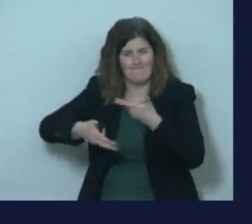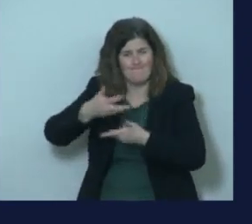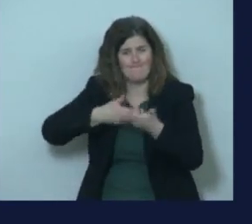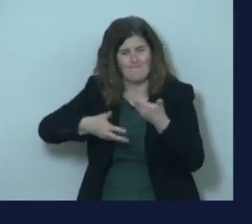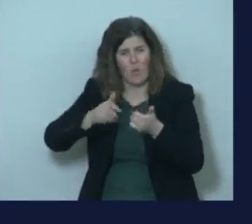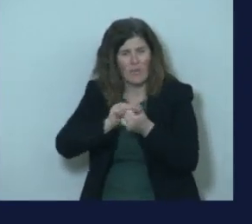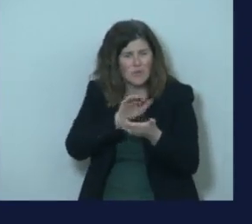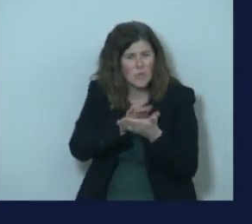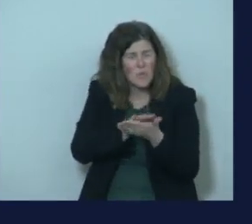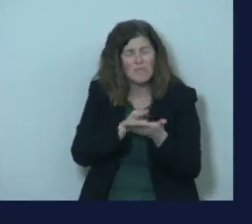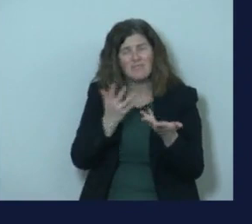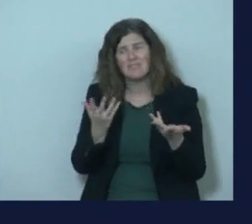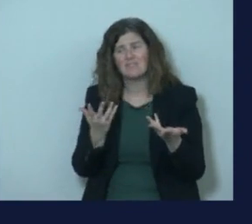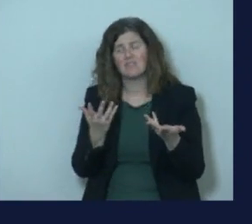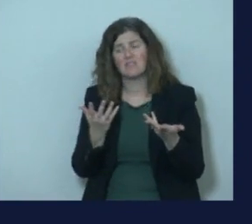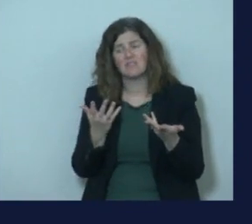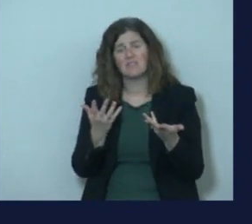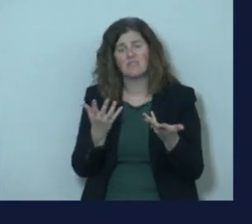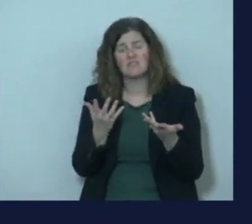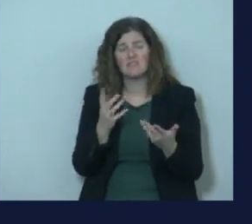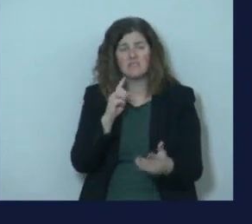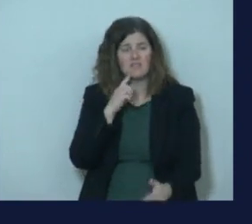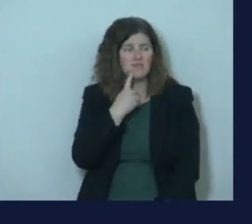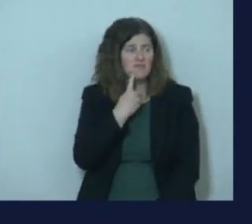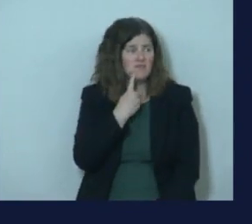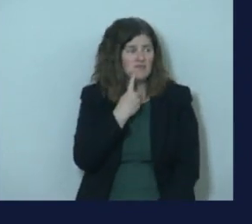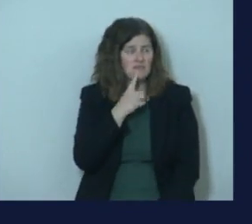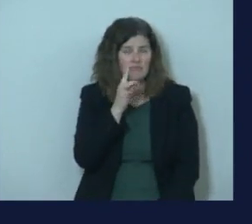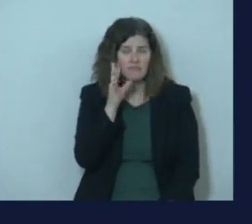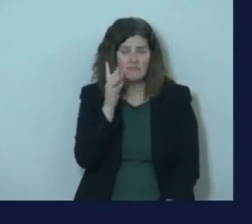OUR CHILDREN ARE NOT SEEING THEIR FRIENDS AND TEACHERS.